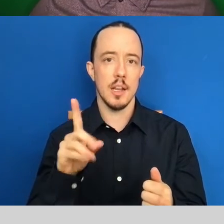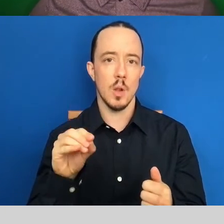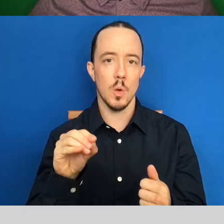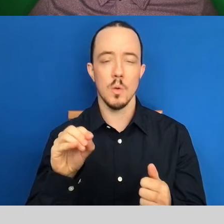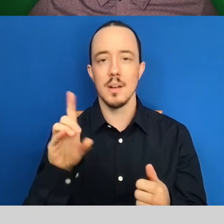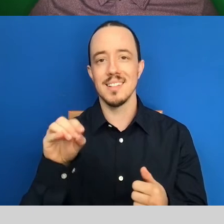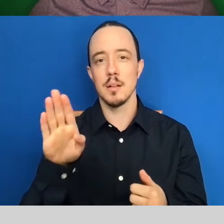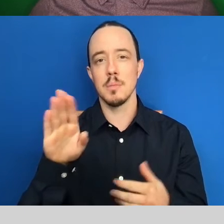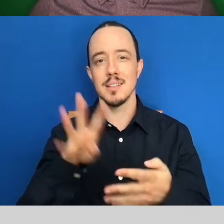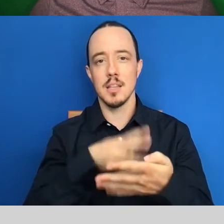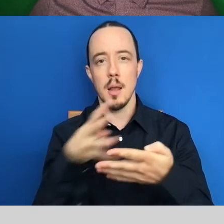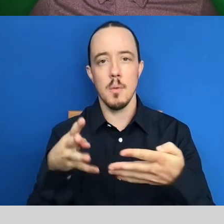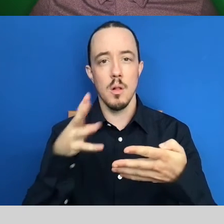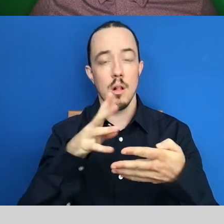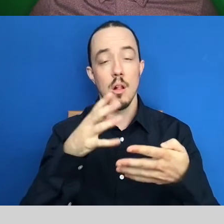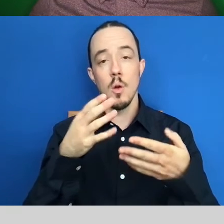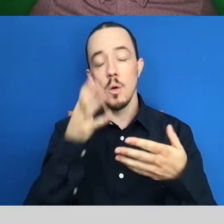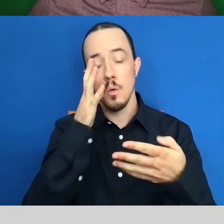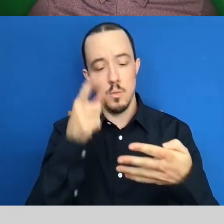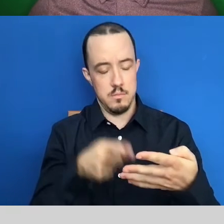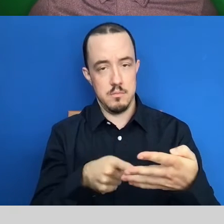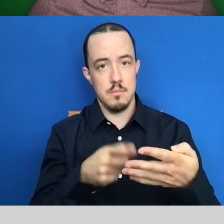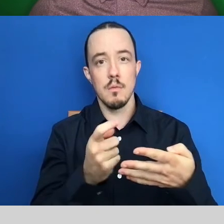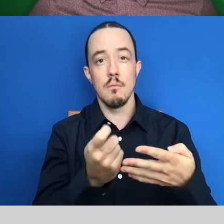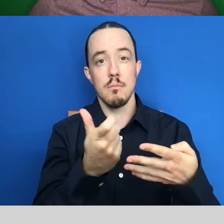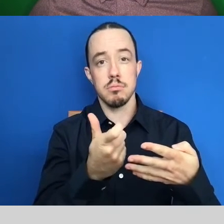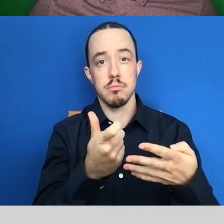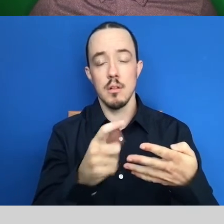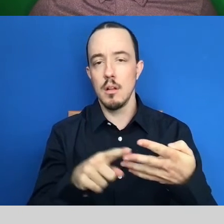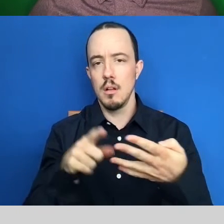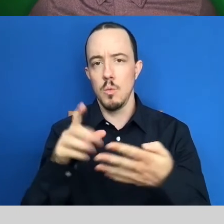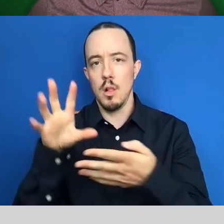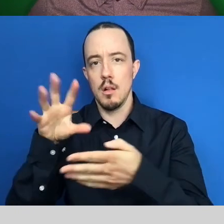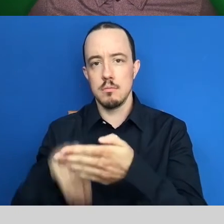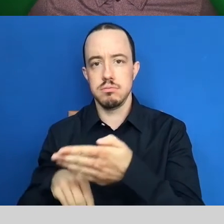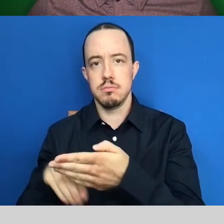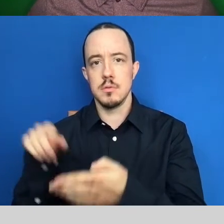Which of our Django database tables might lose records when we delete a record from table X?